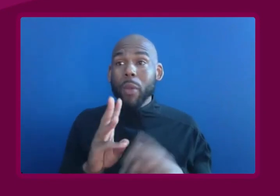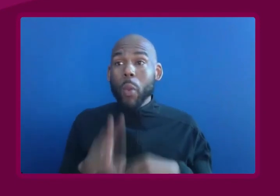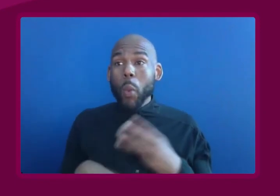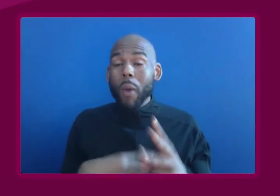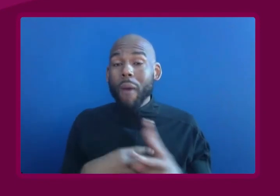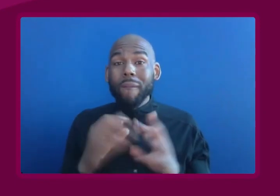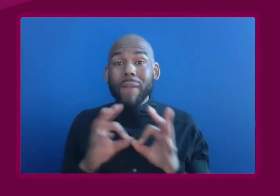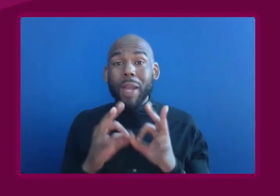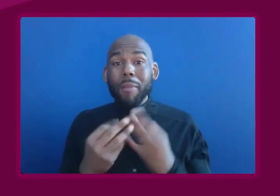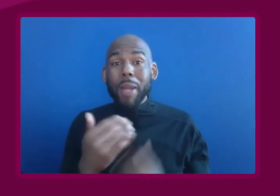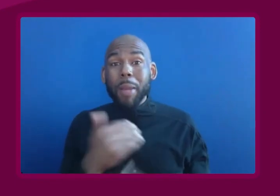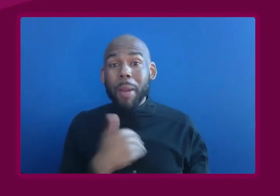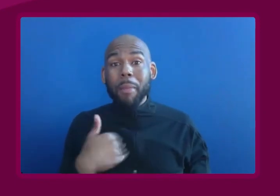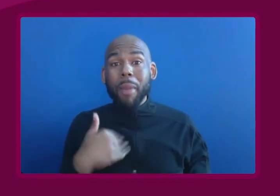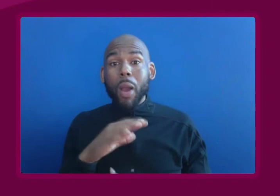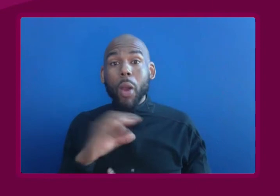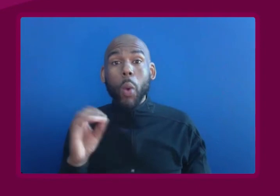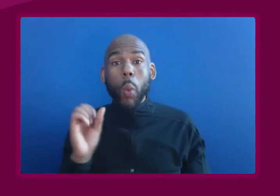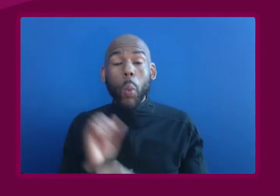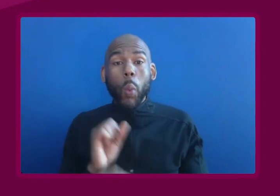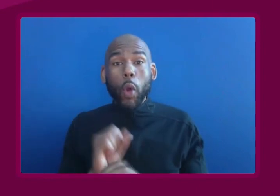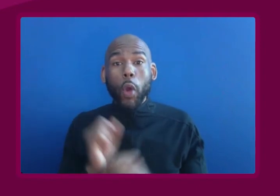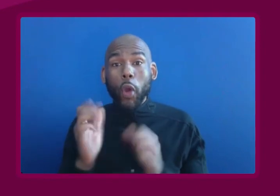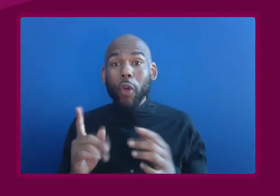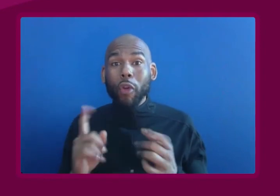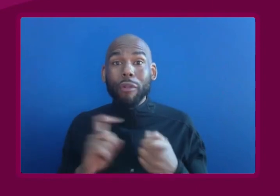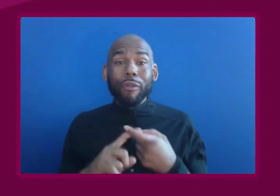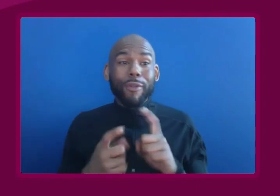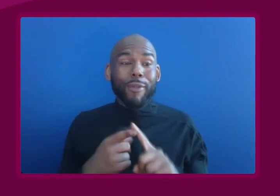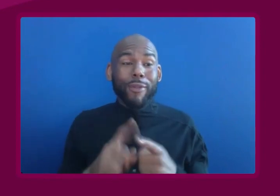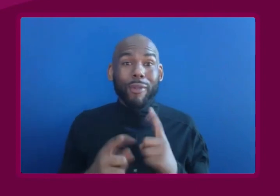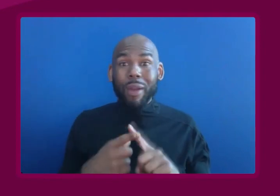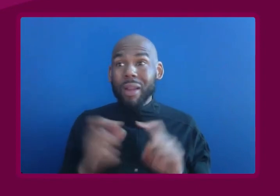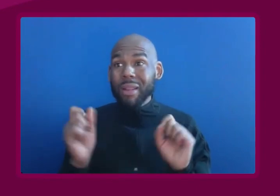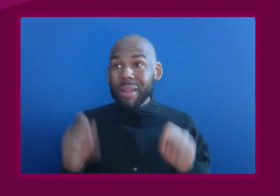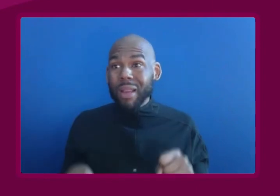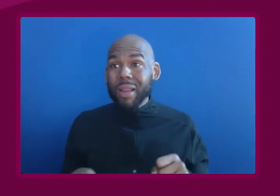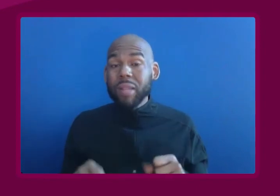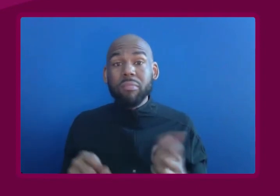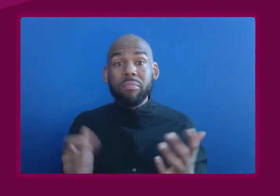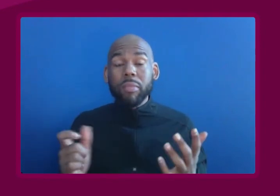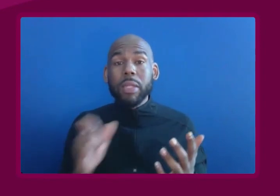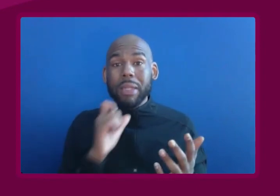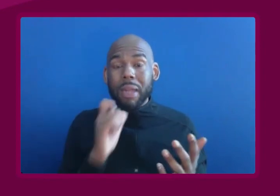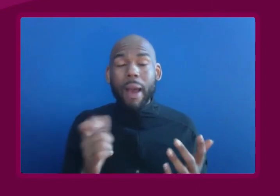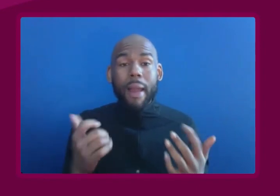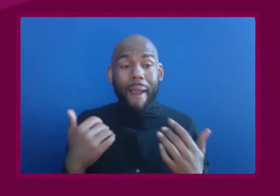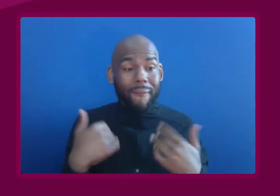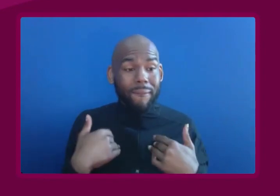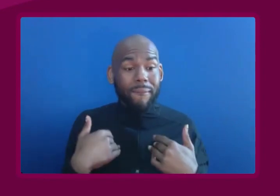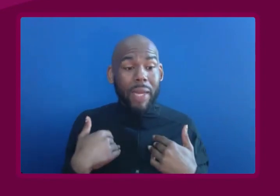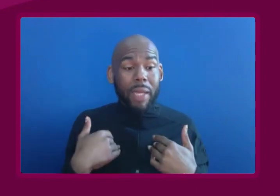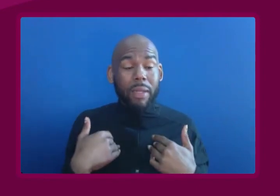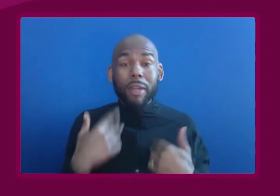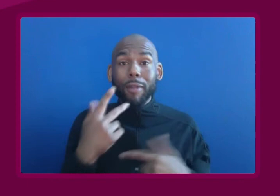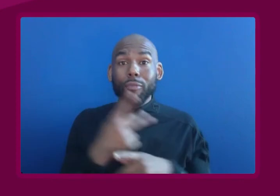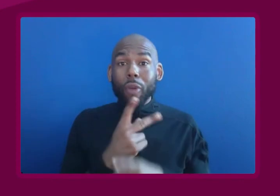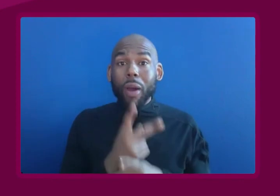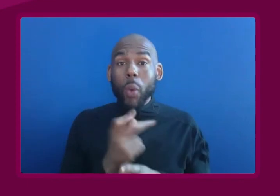a family member, it could be a coworker, could be a friend, not having product services,